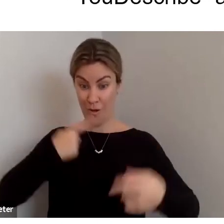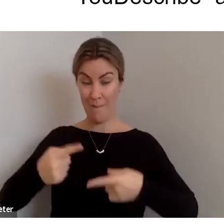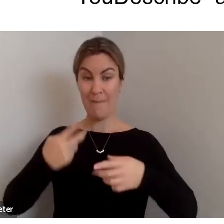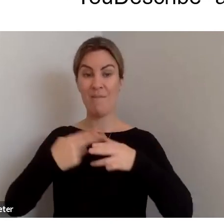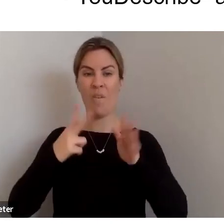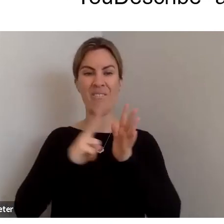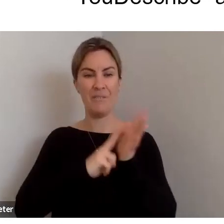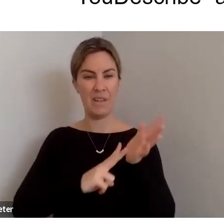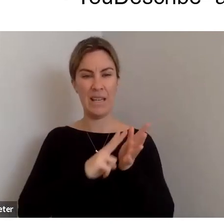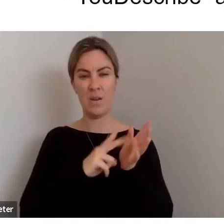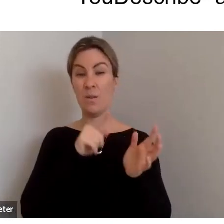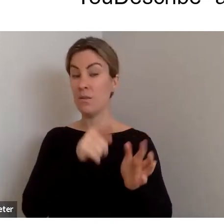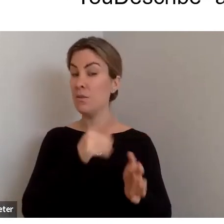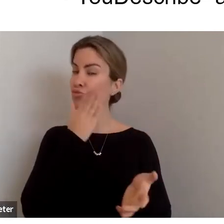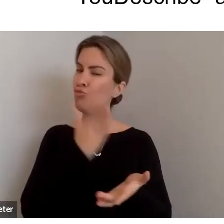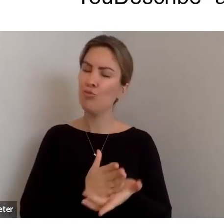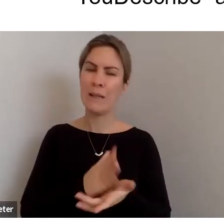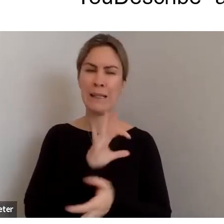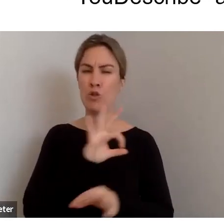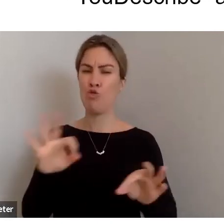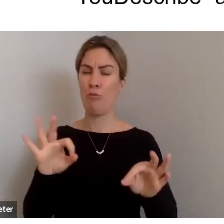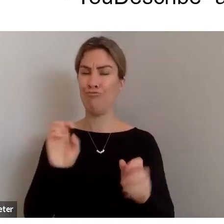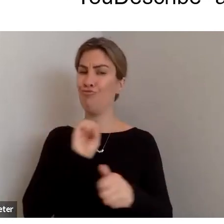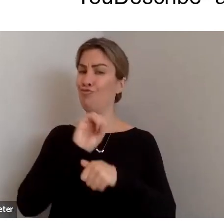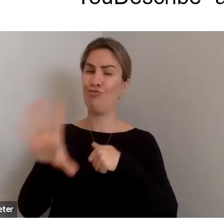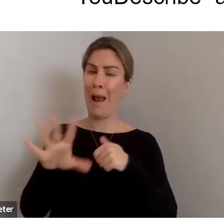But it could be useful once they have worked on it a little bit.